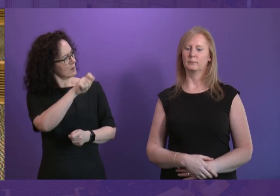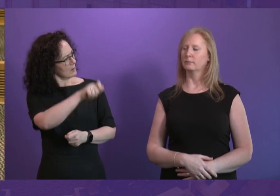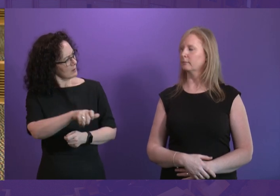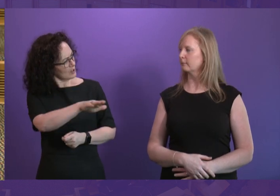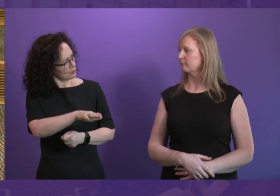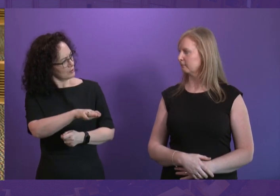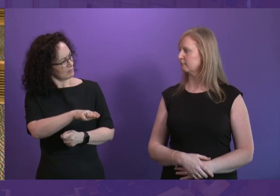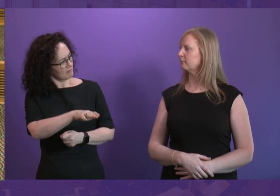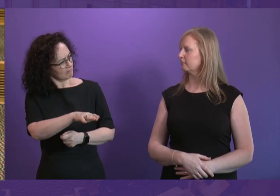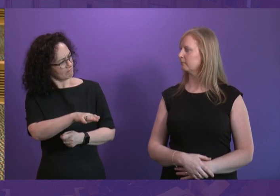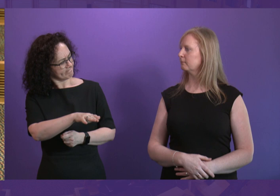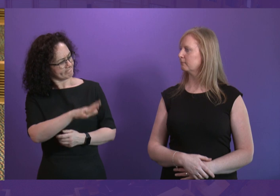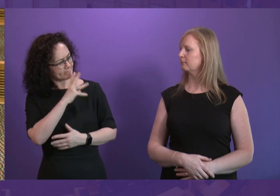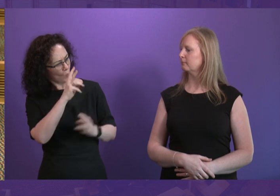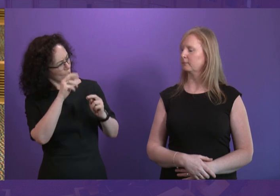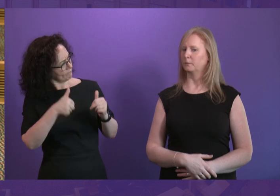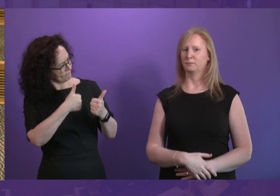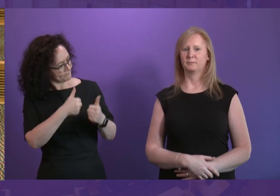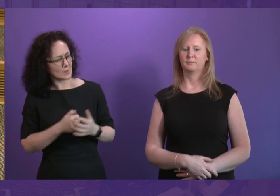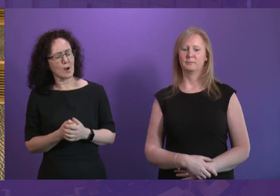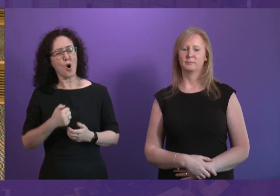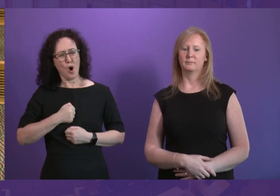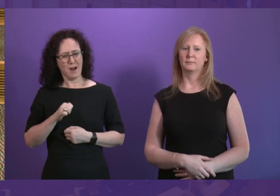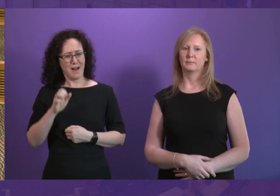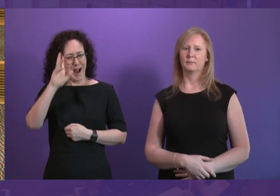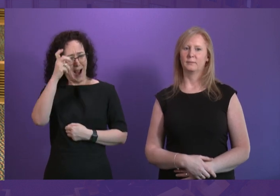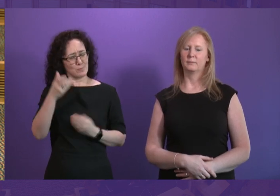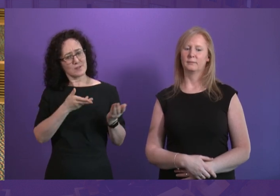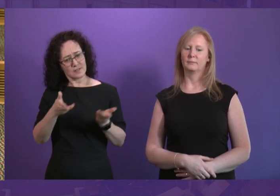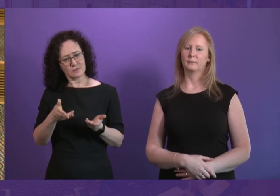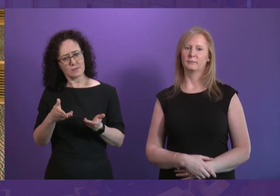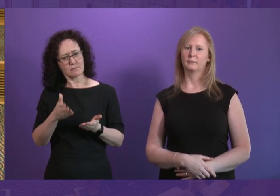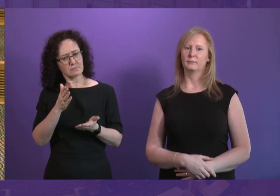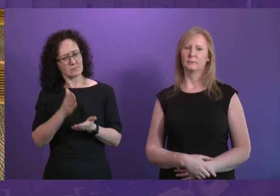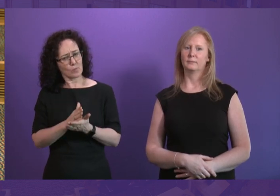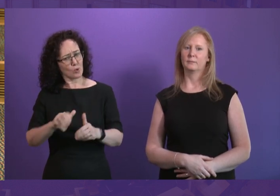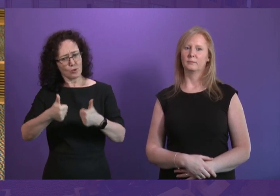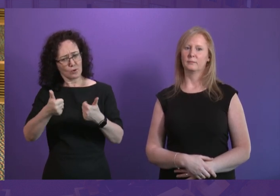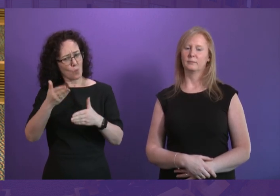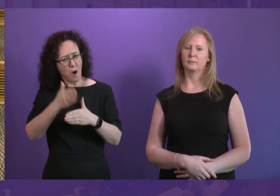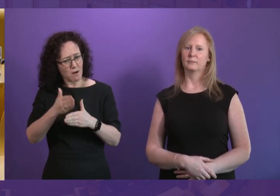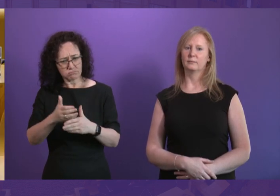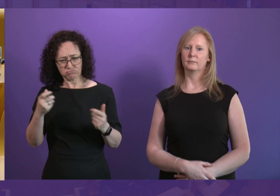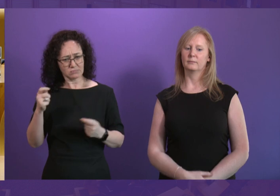I am sure that members across the chamber would want to acknowledge that our Ambulance Service does an excellent job. I do not know all of the details of that particular case,